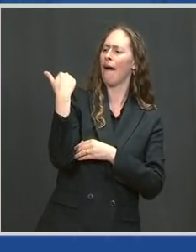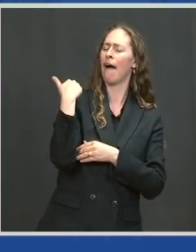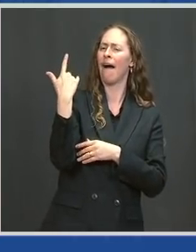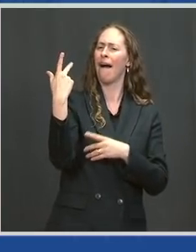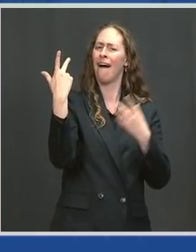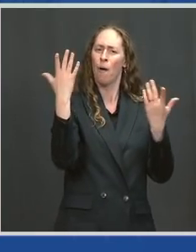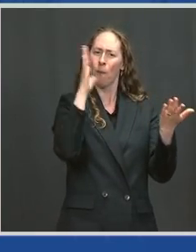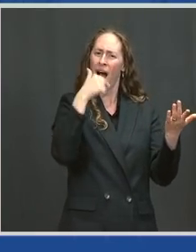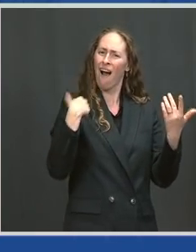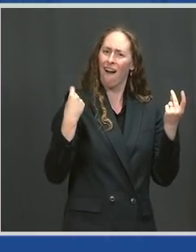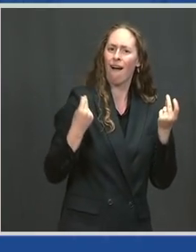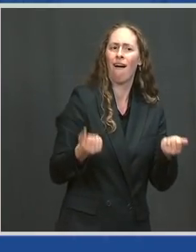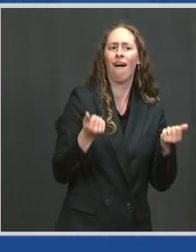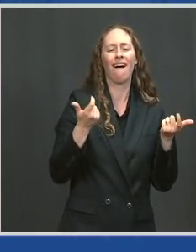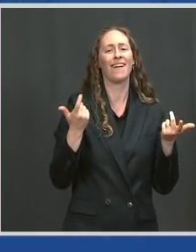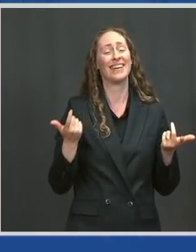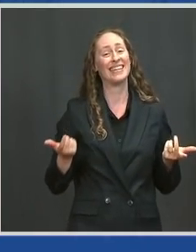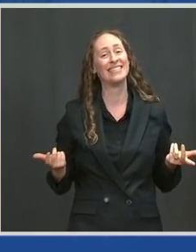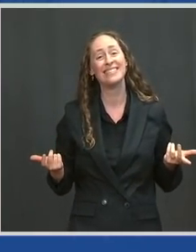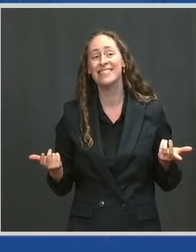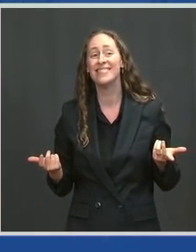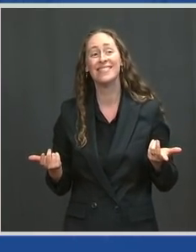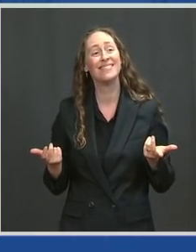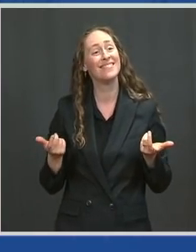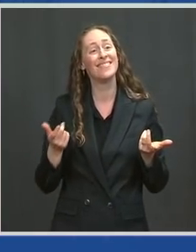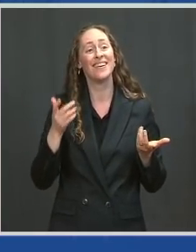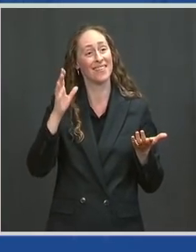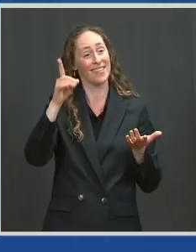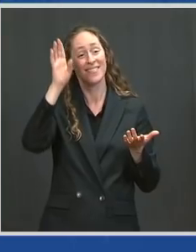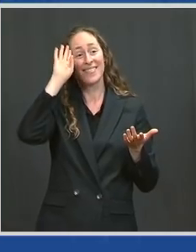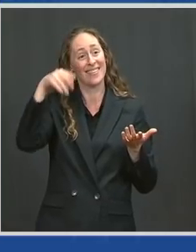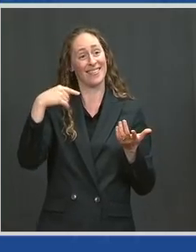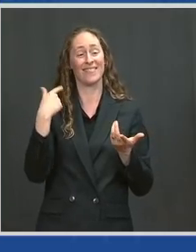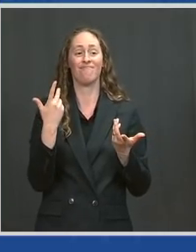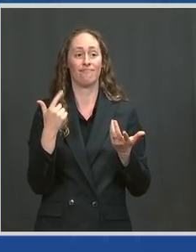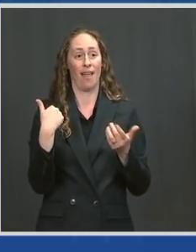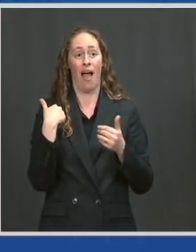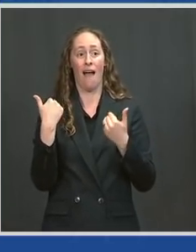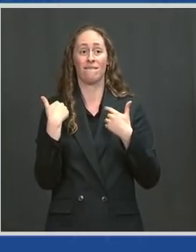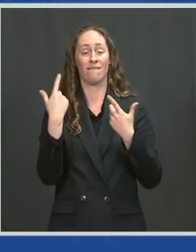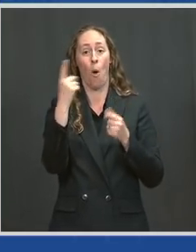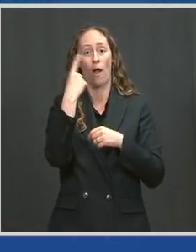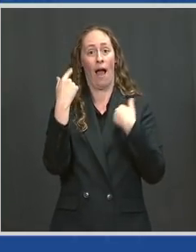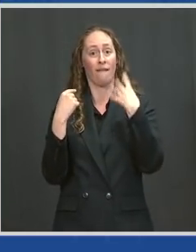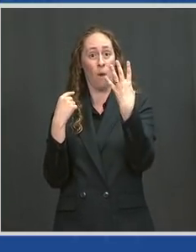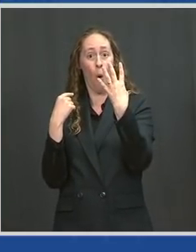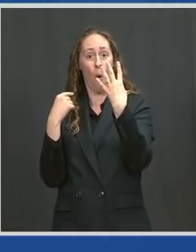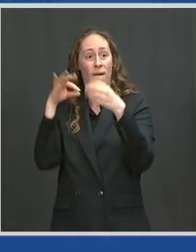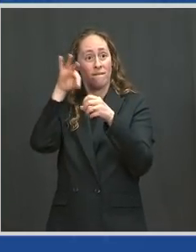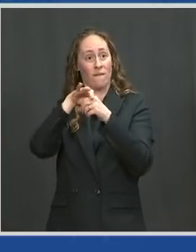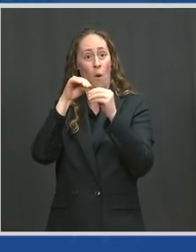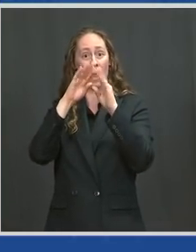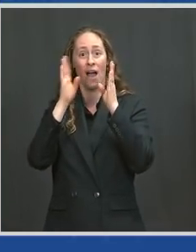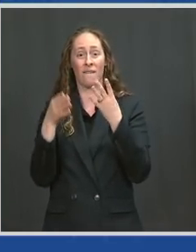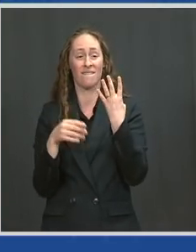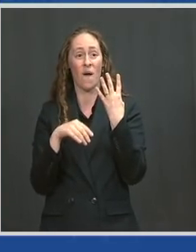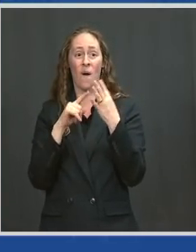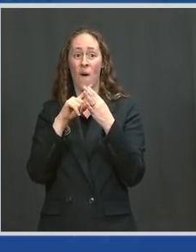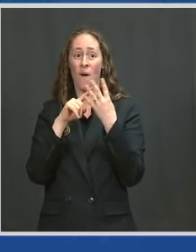four votes in the House and a tie in the Senate. With two members of the Senate who vote more with my Republican friends,